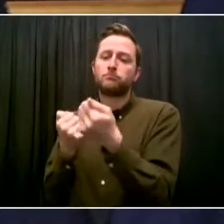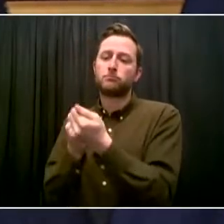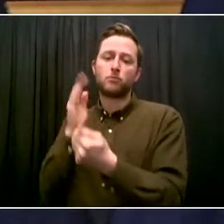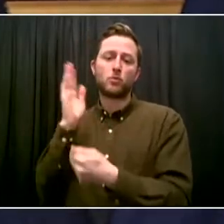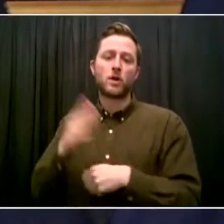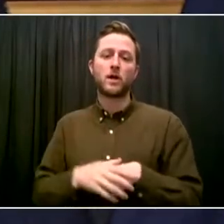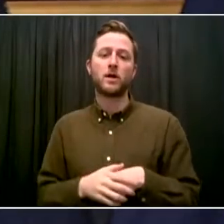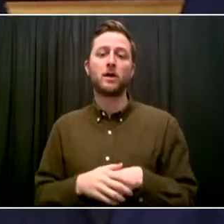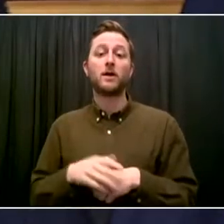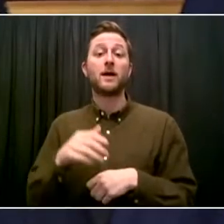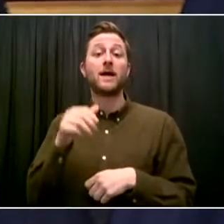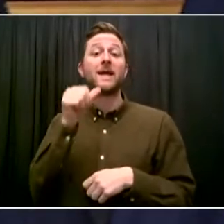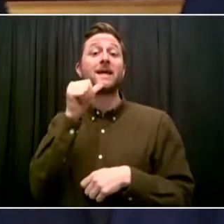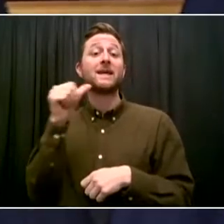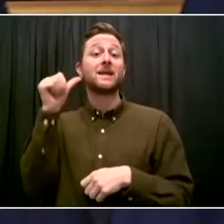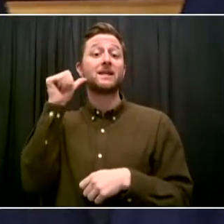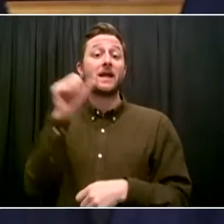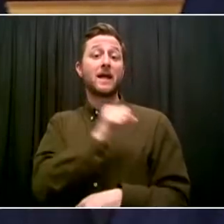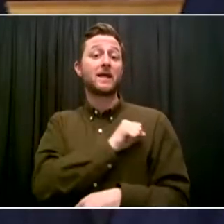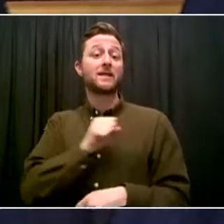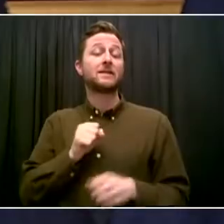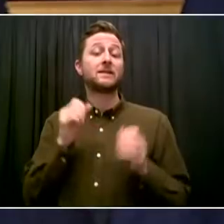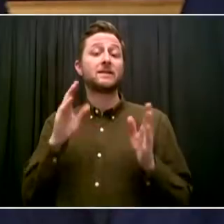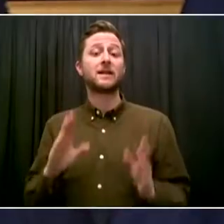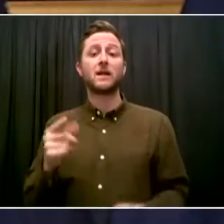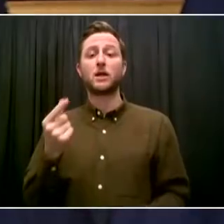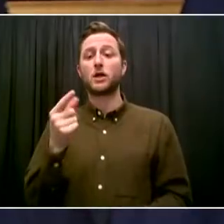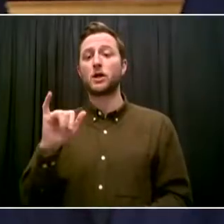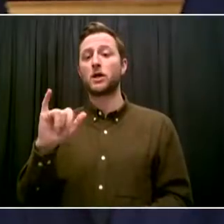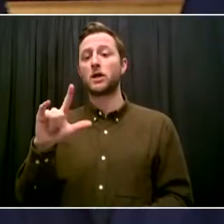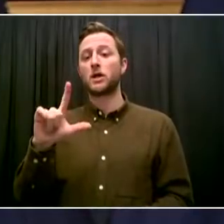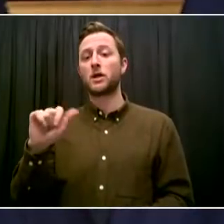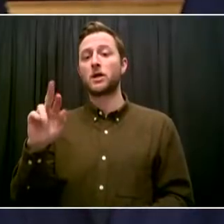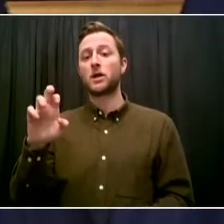BRONX AS THEY WENT THROUGH THIS